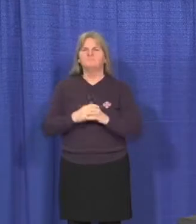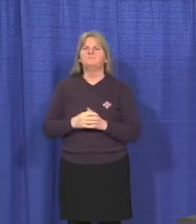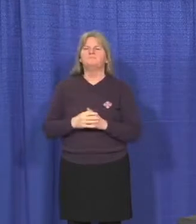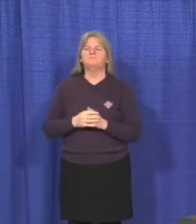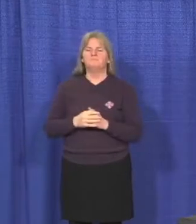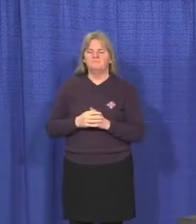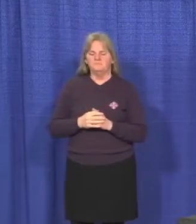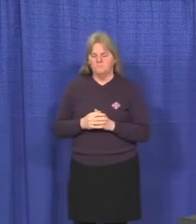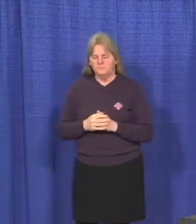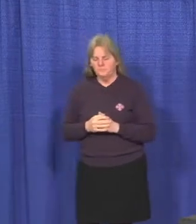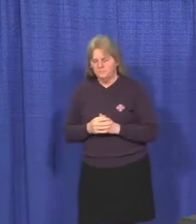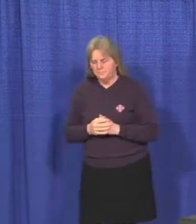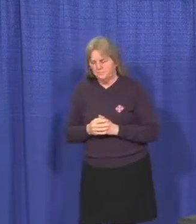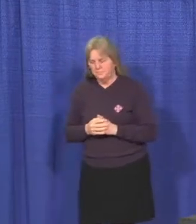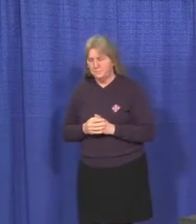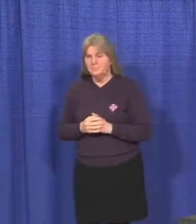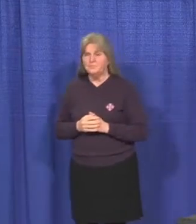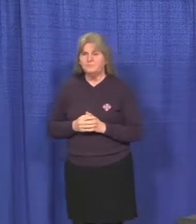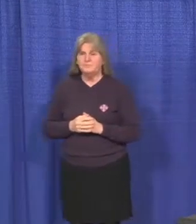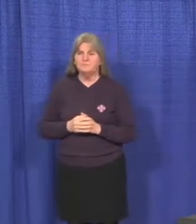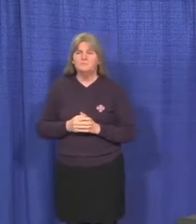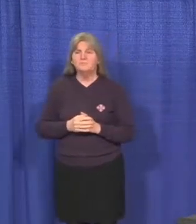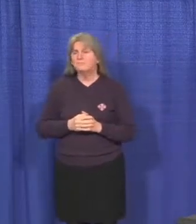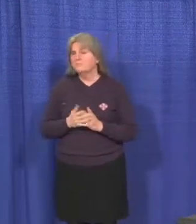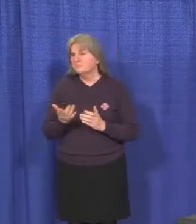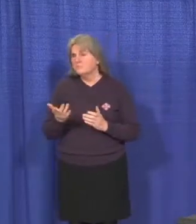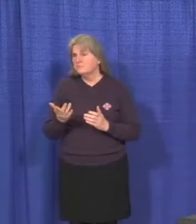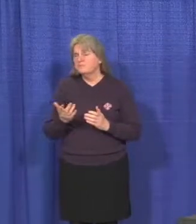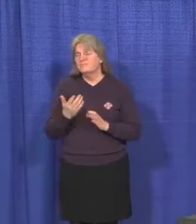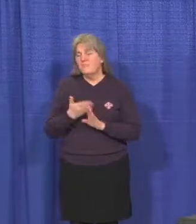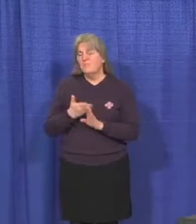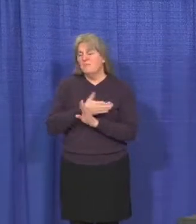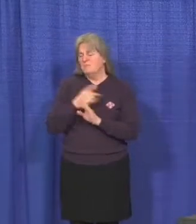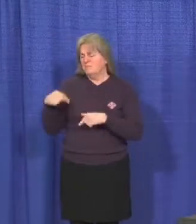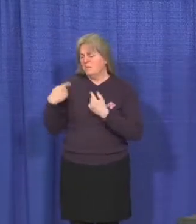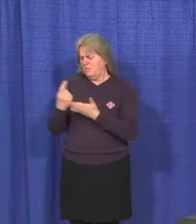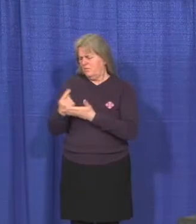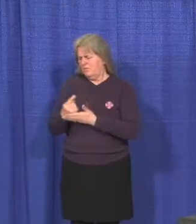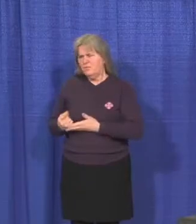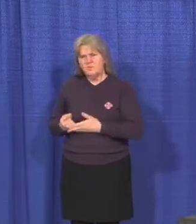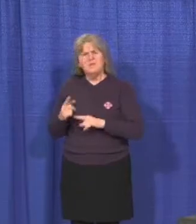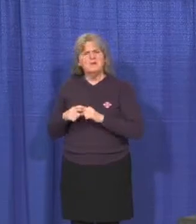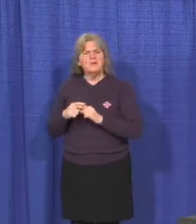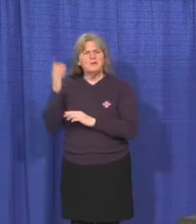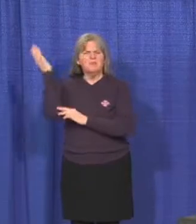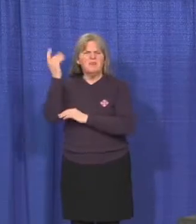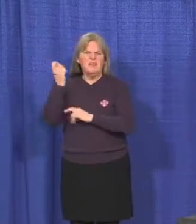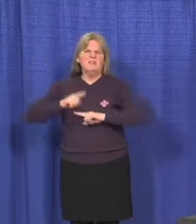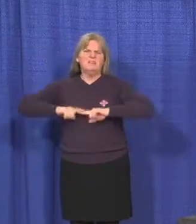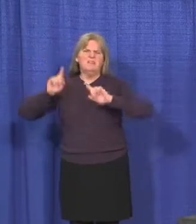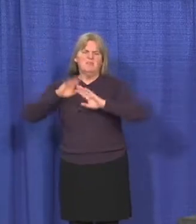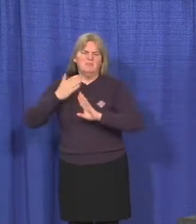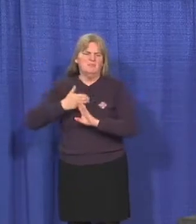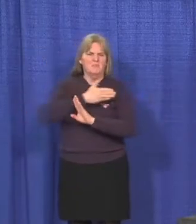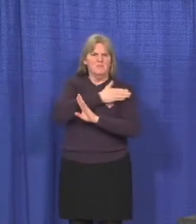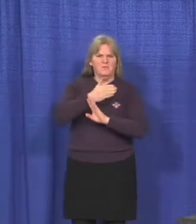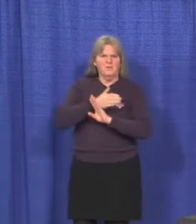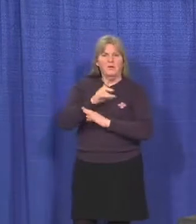provide French translation. Two days briefing will look slightly different and Doctor